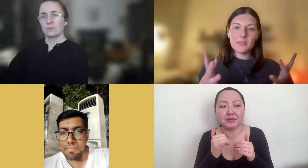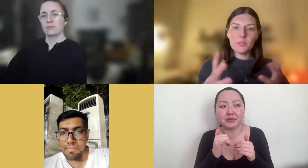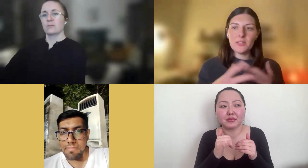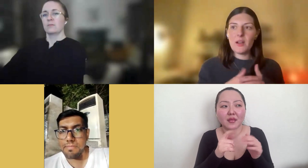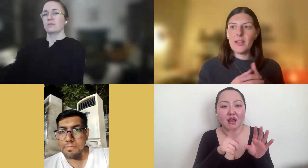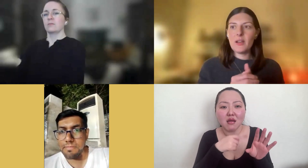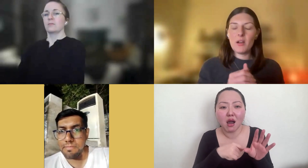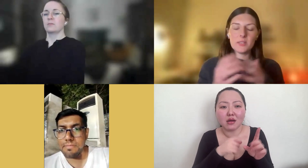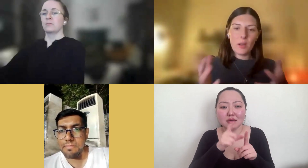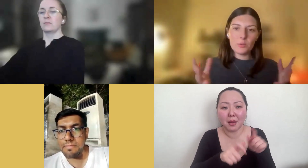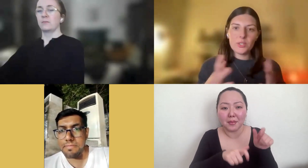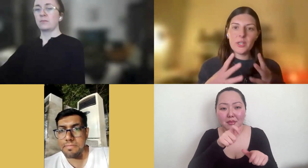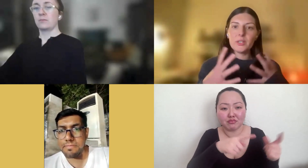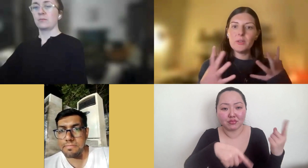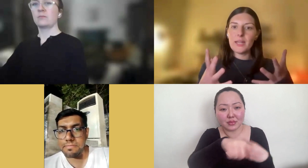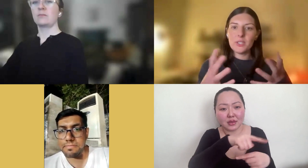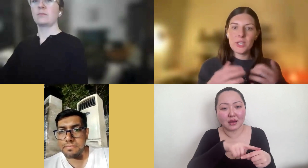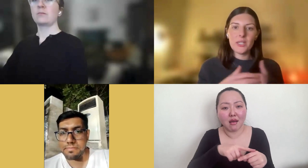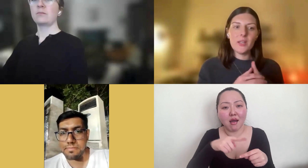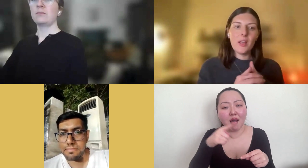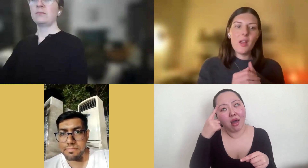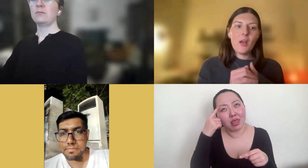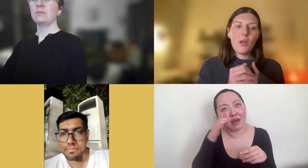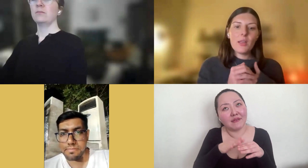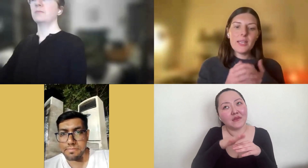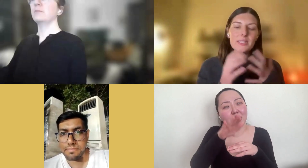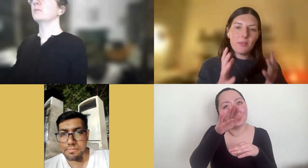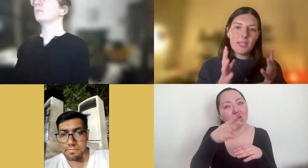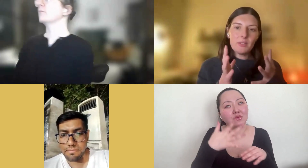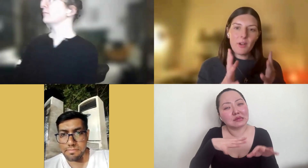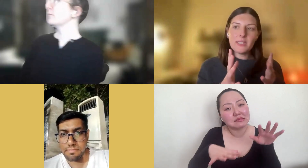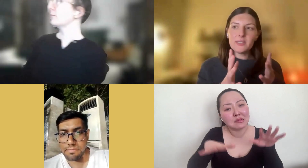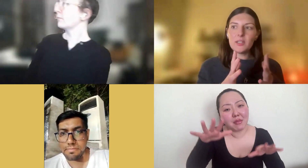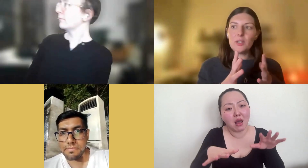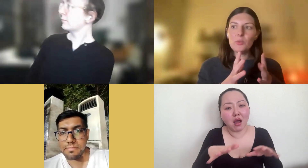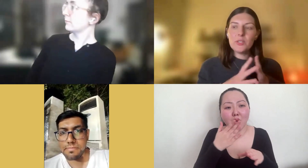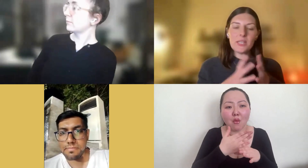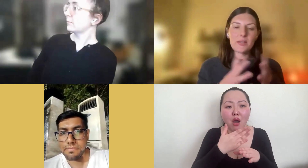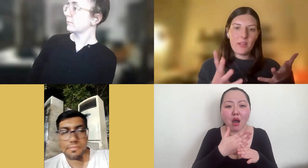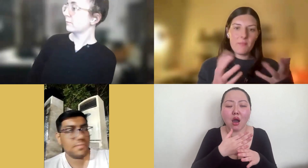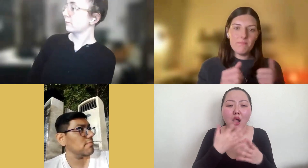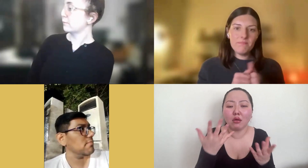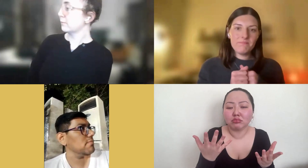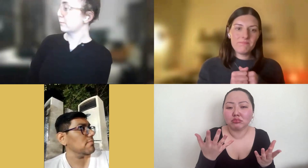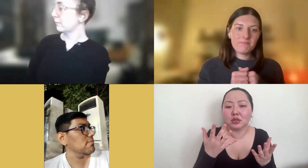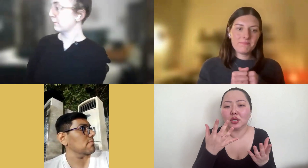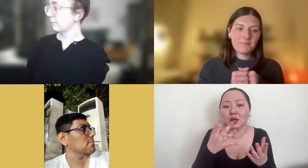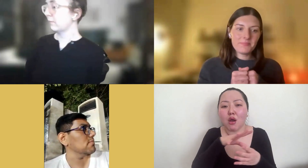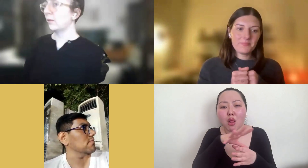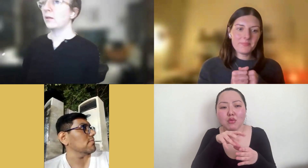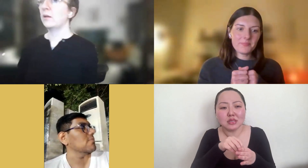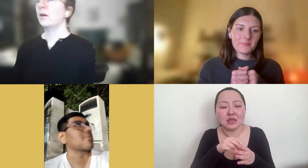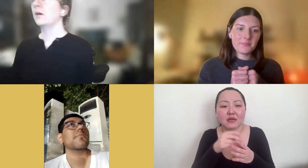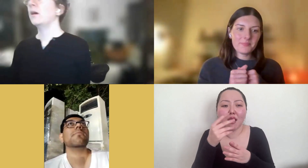and accessible design, arts and culture, curation, is there any advice you would give them?